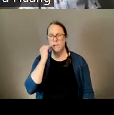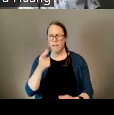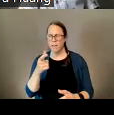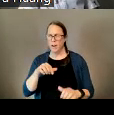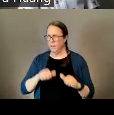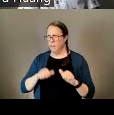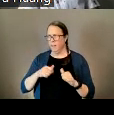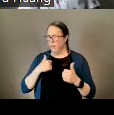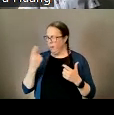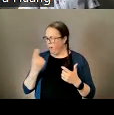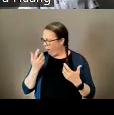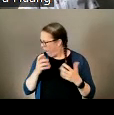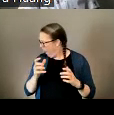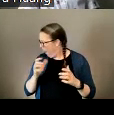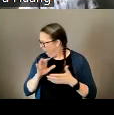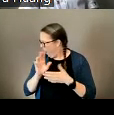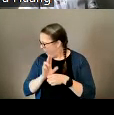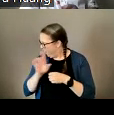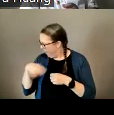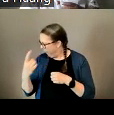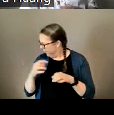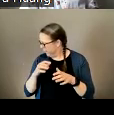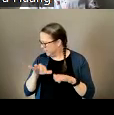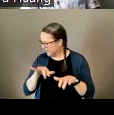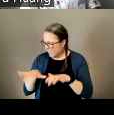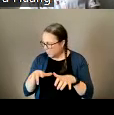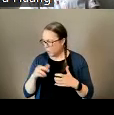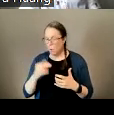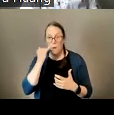or if you just really want kind of more in depth testing,